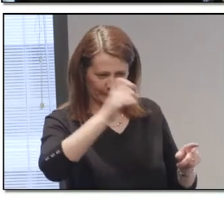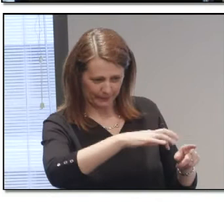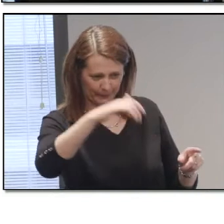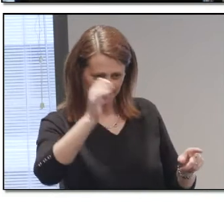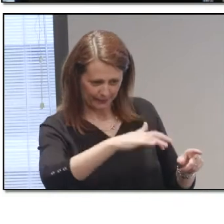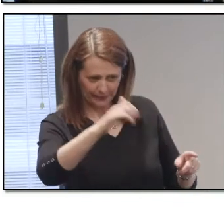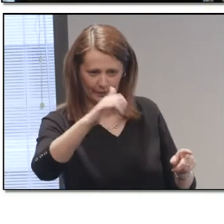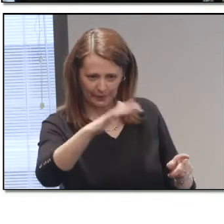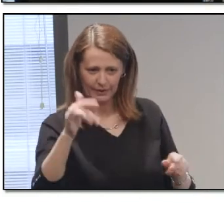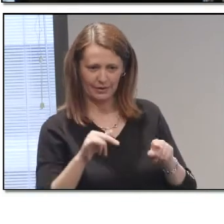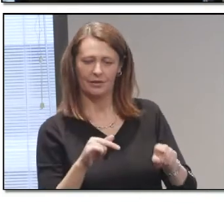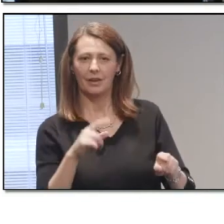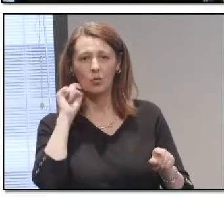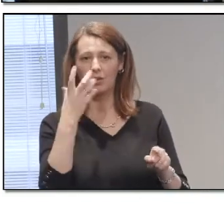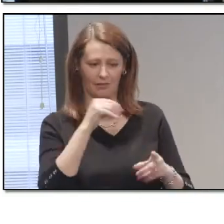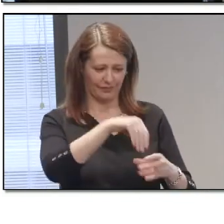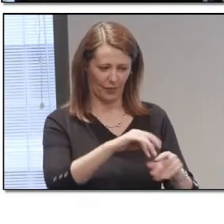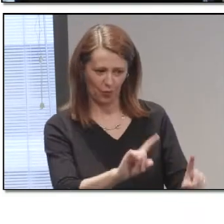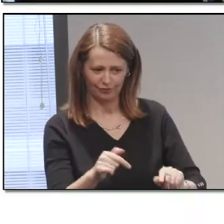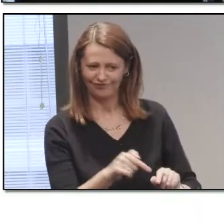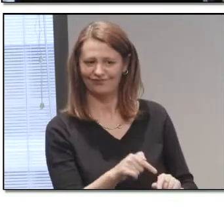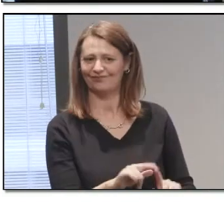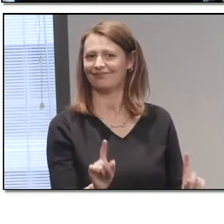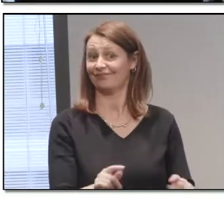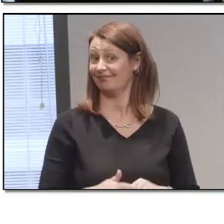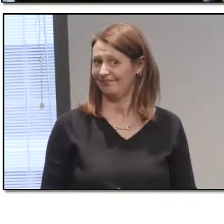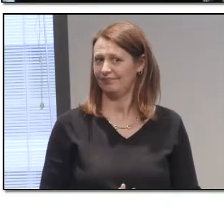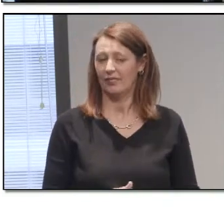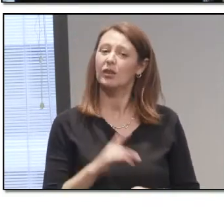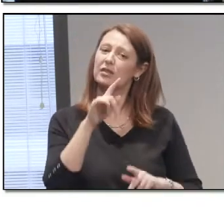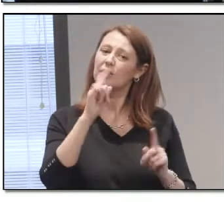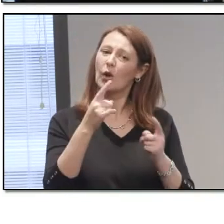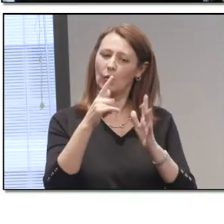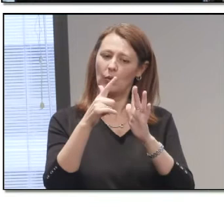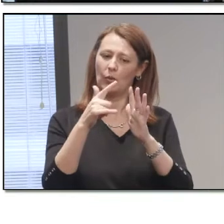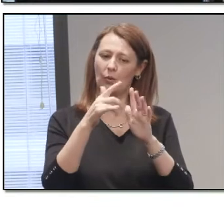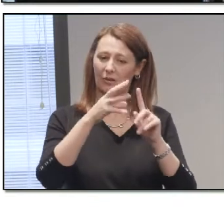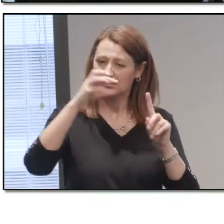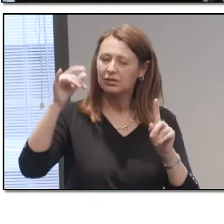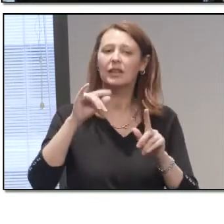of that will have some interesting composition. So, emissions vary based on the type of activity,